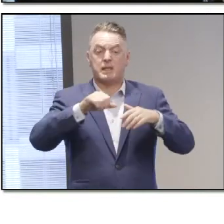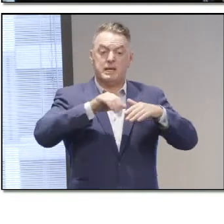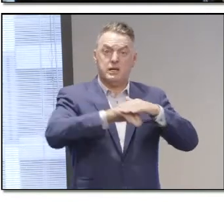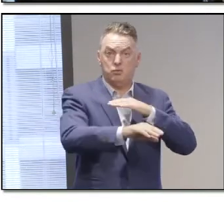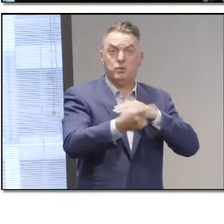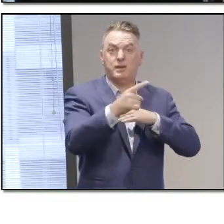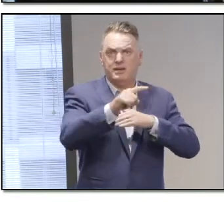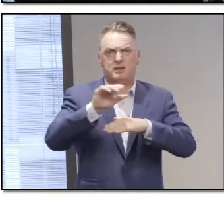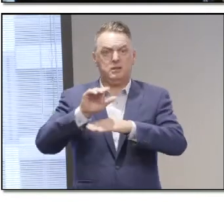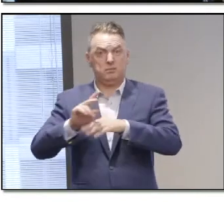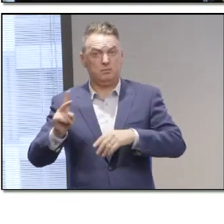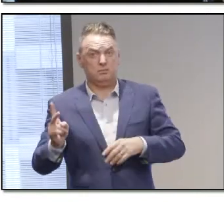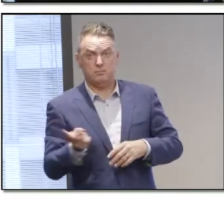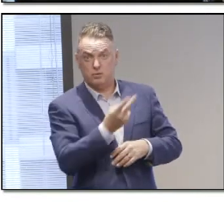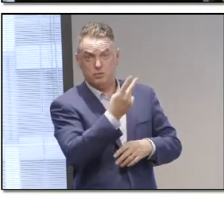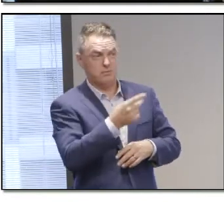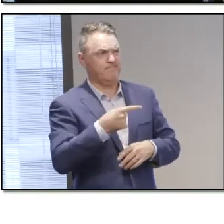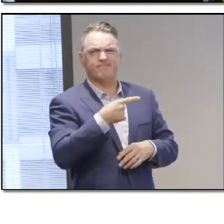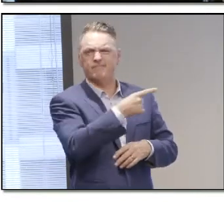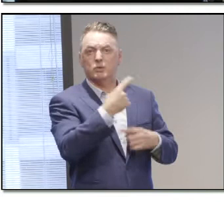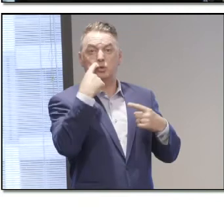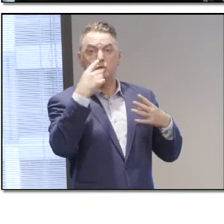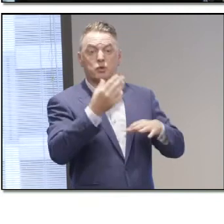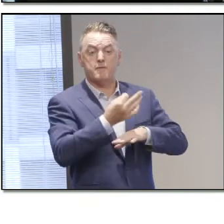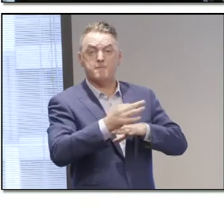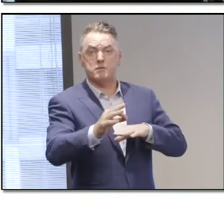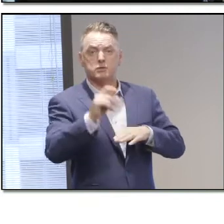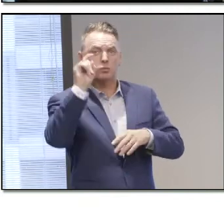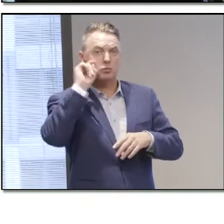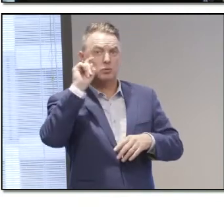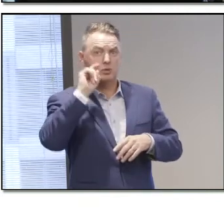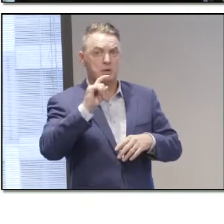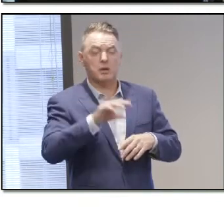well, and this is just showing some of our fresh water concentrations where the samples were taken.